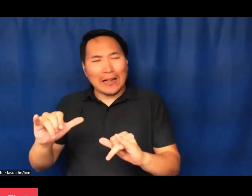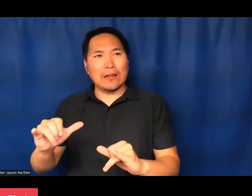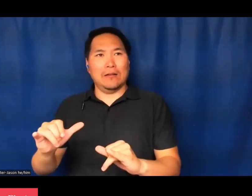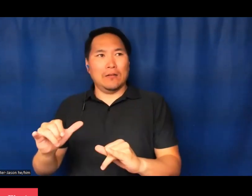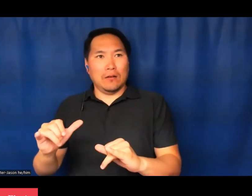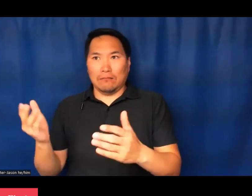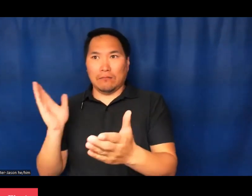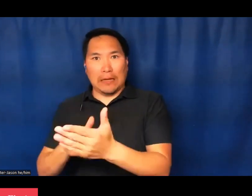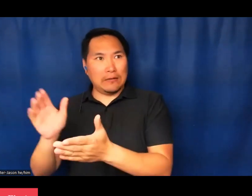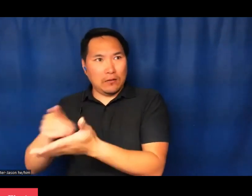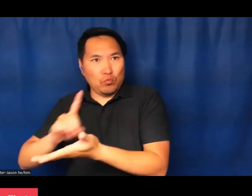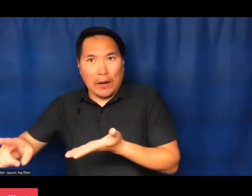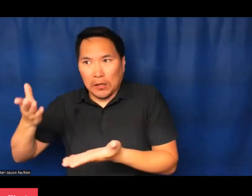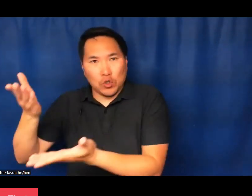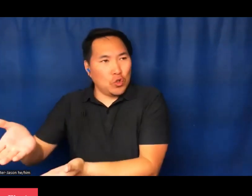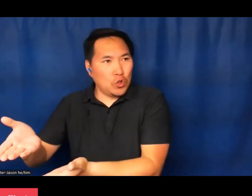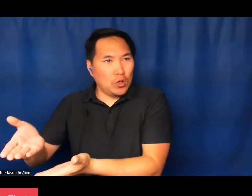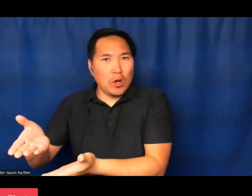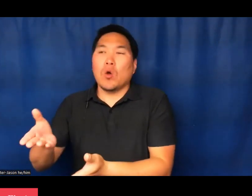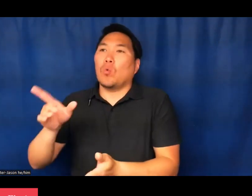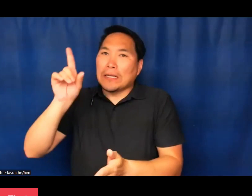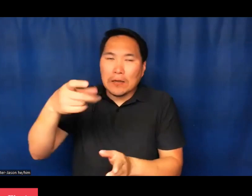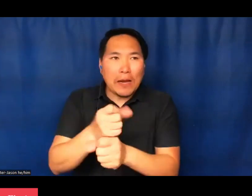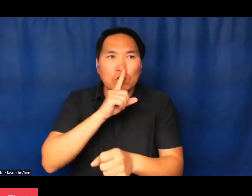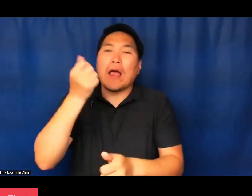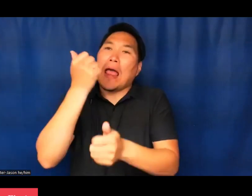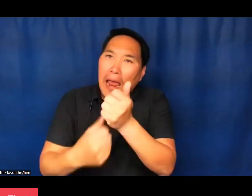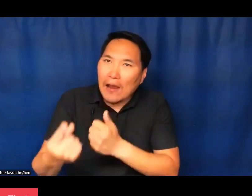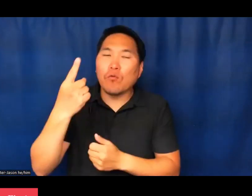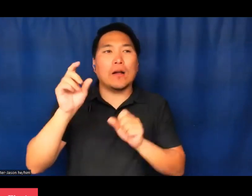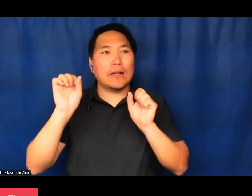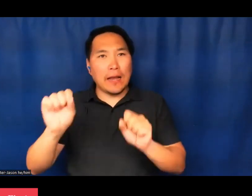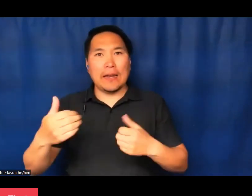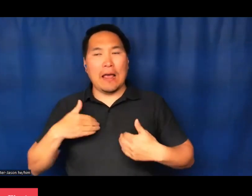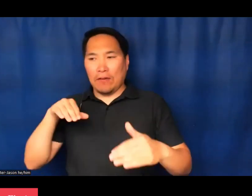And that is to make sure that everybody has access to these public accommodations like